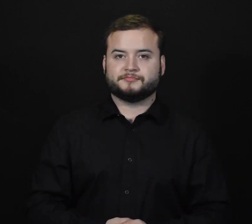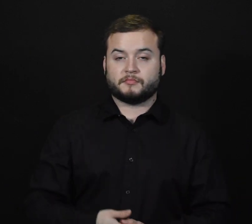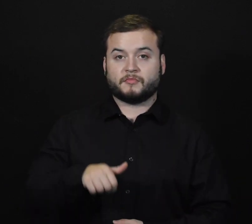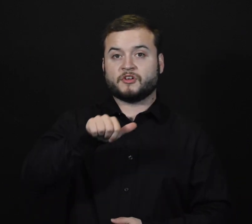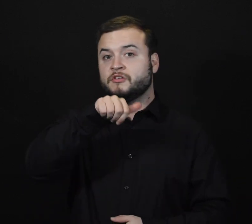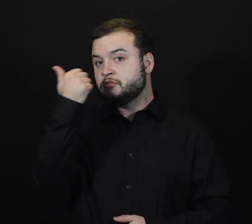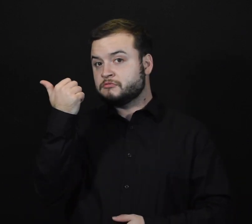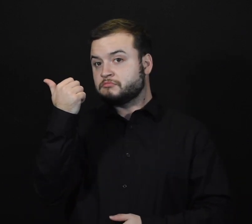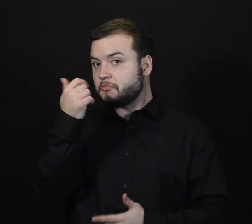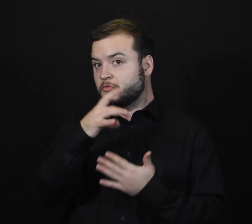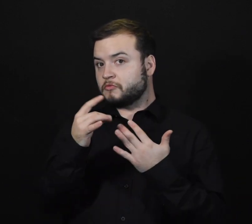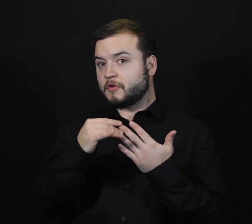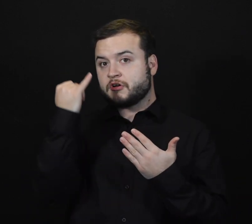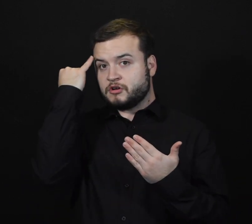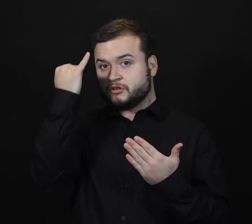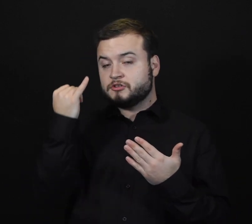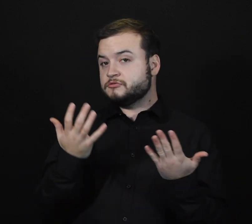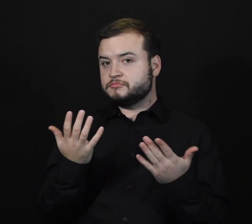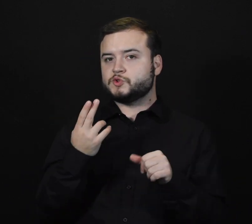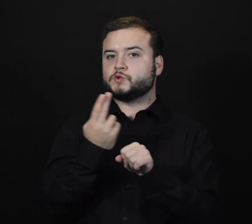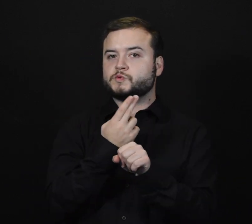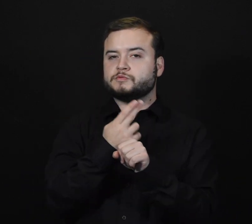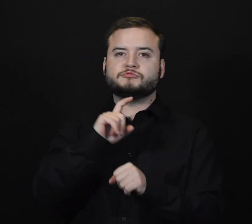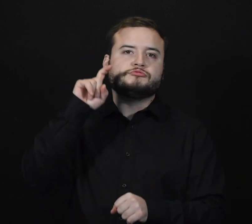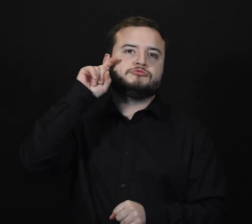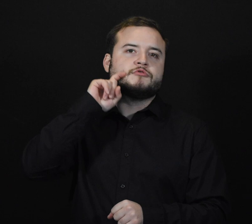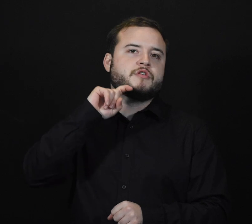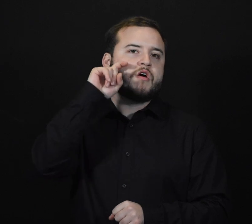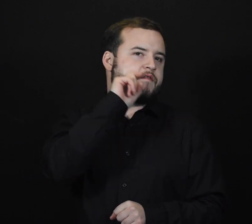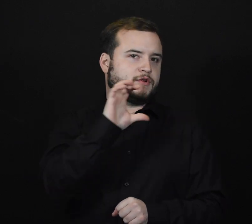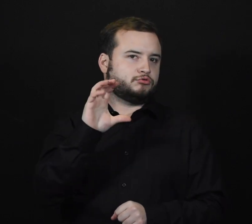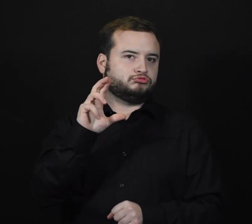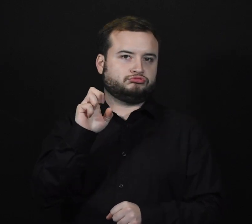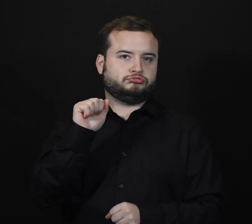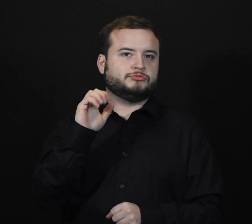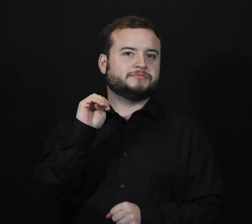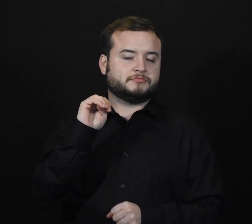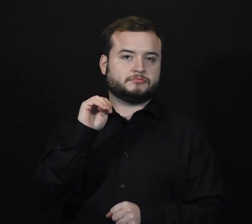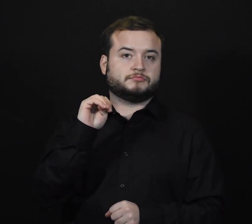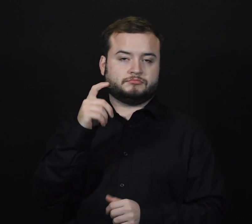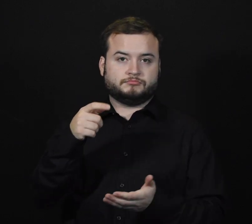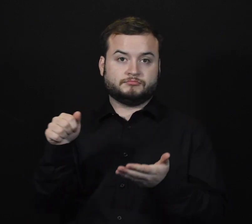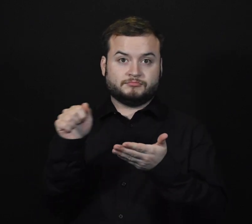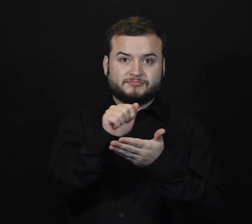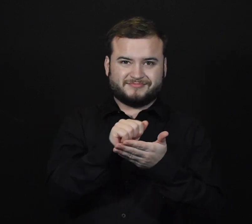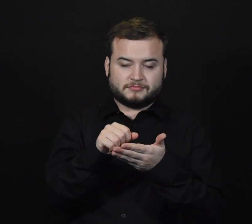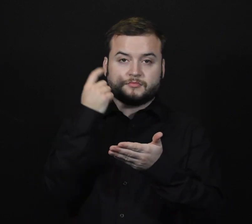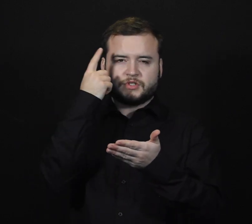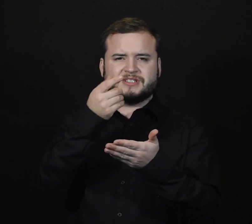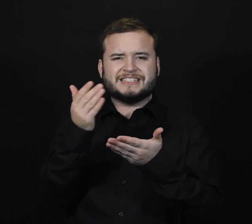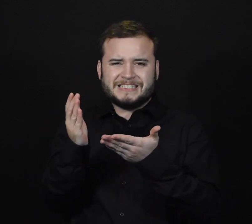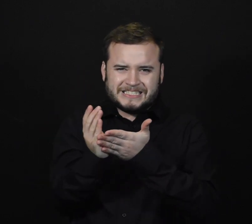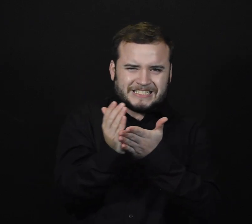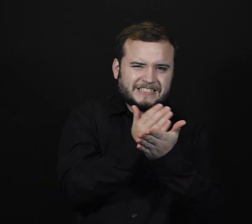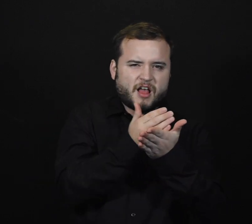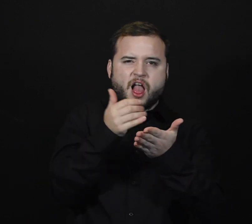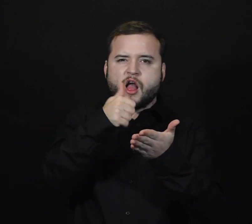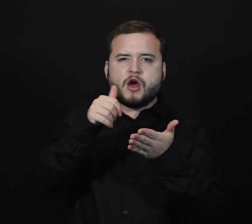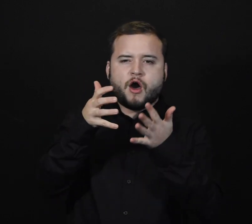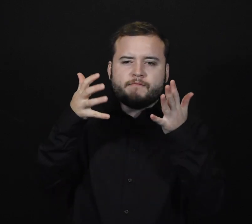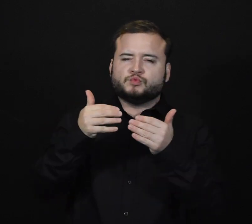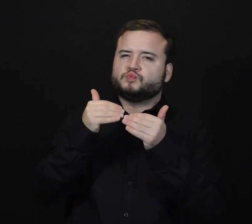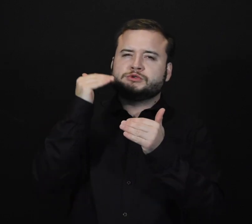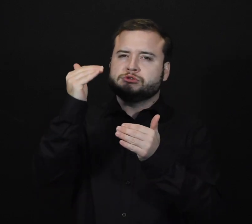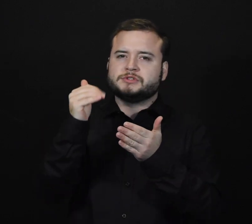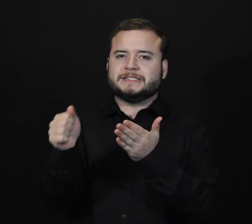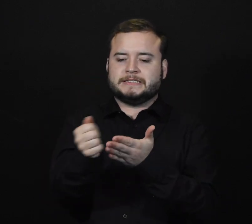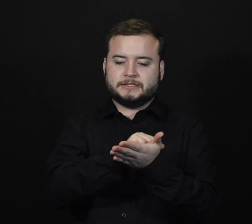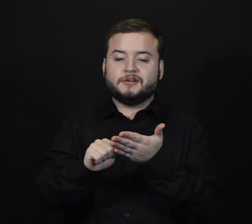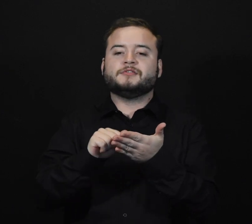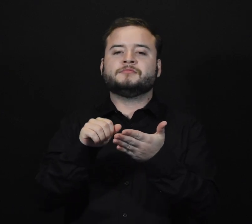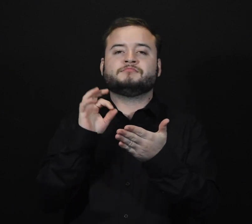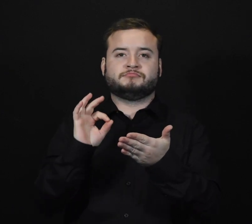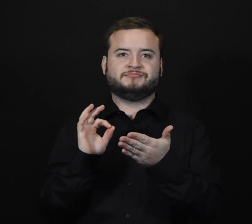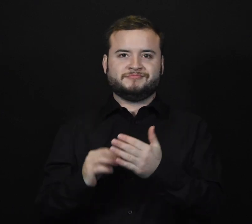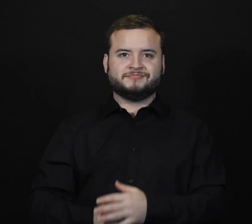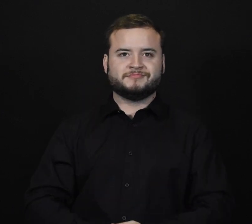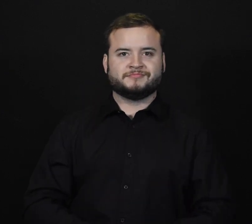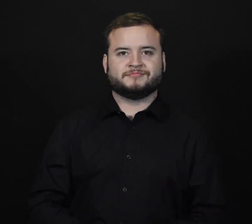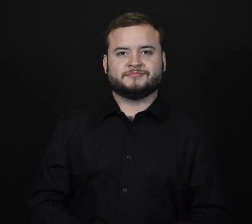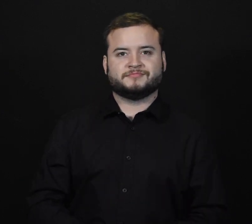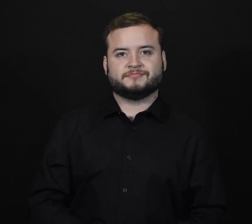Another option is using shaving cream and wiping off the excess.